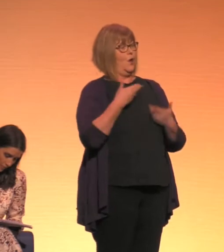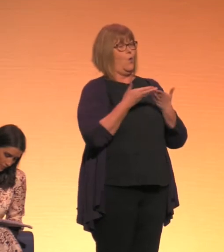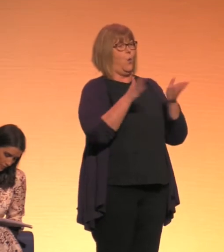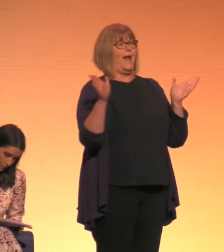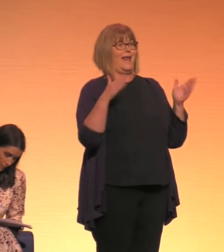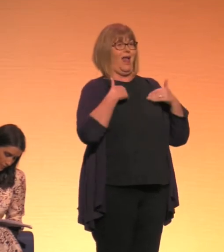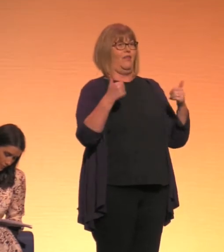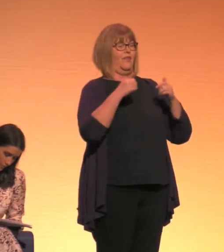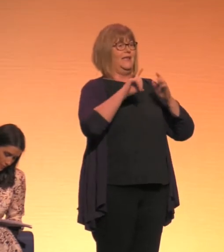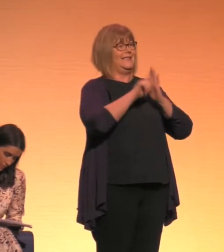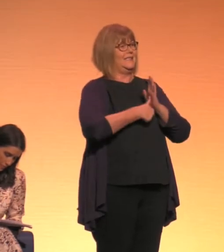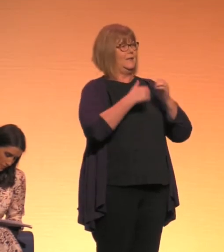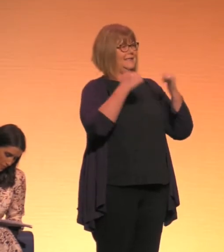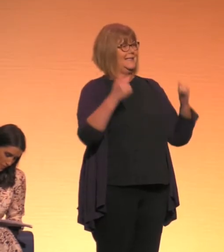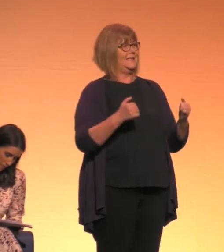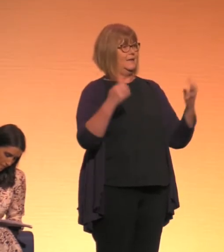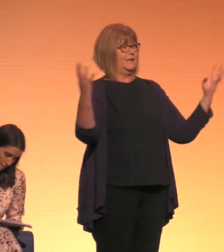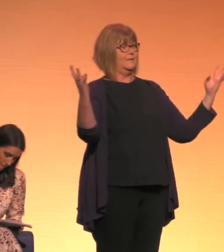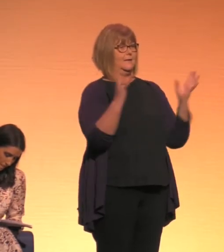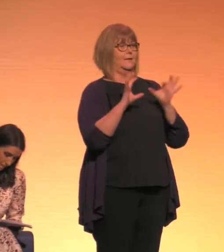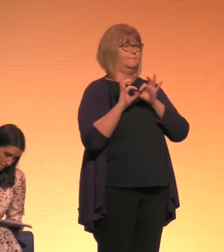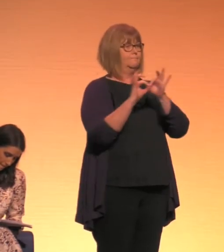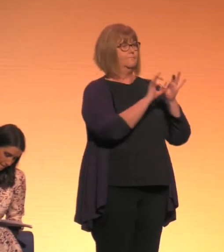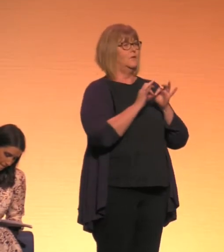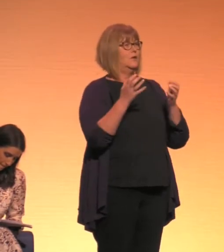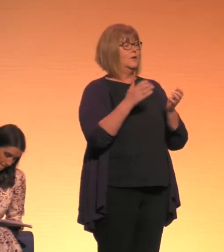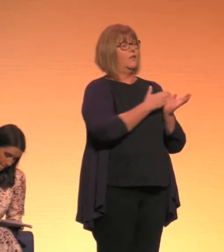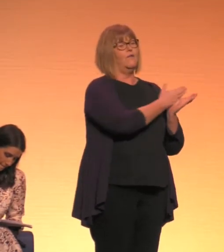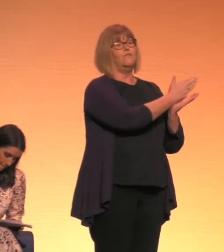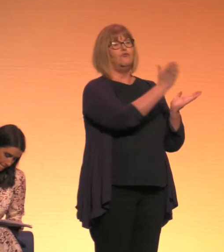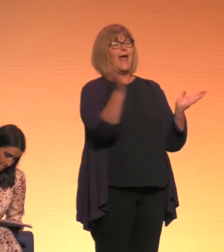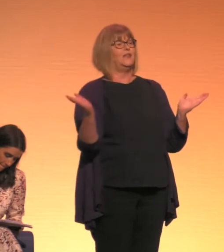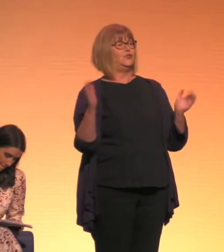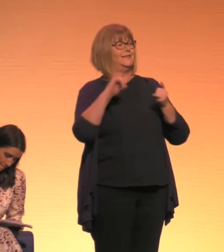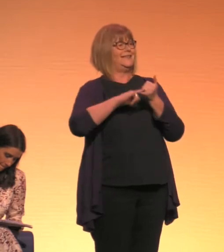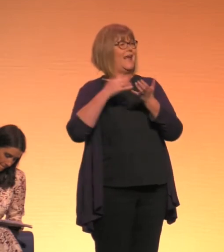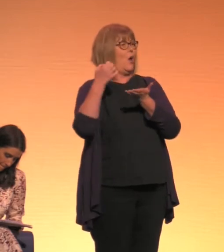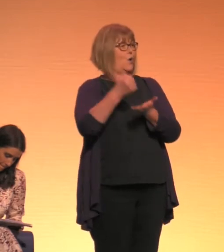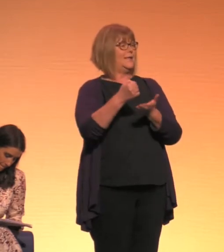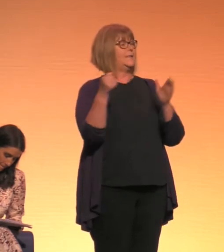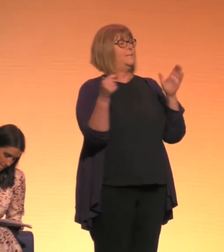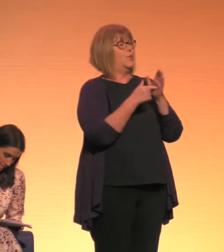system, is to convene, to bring together the full range of stakeholders that are essential to ensuring